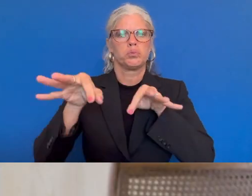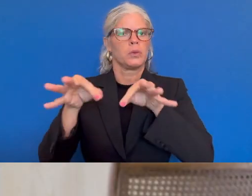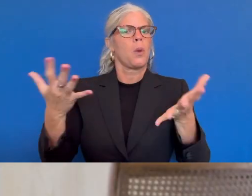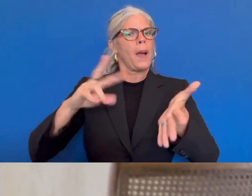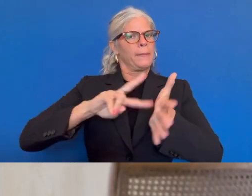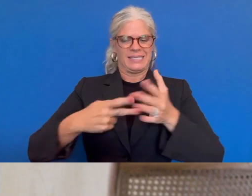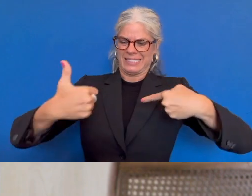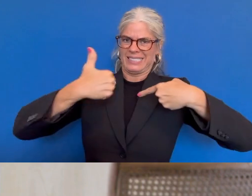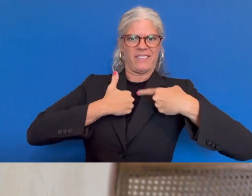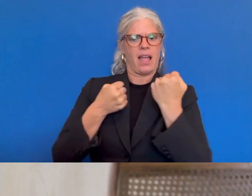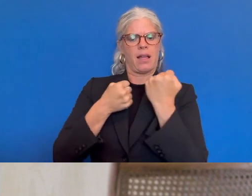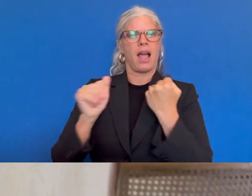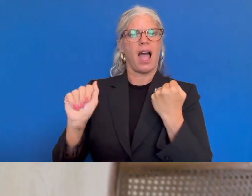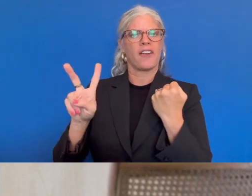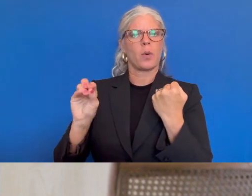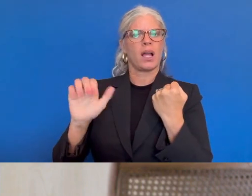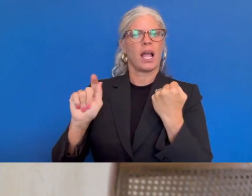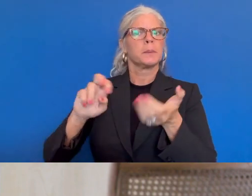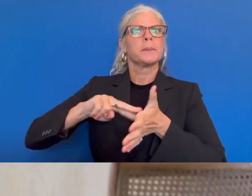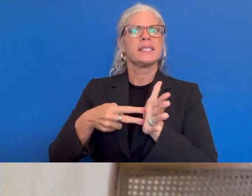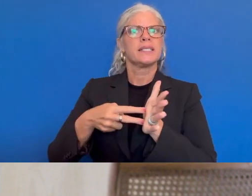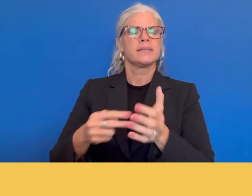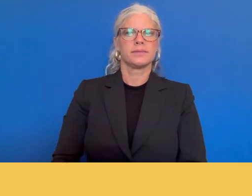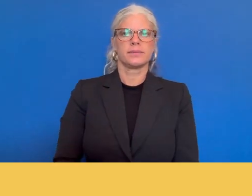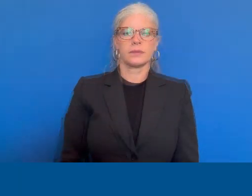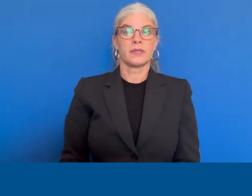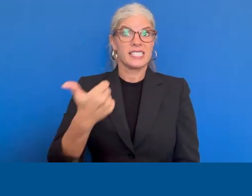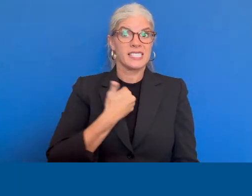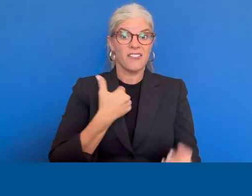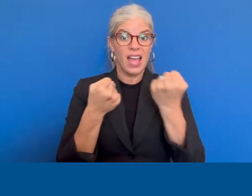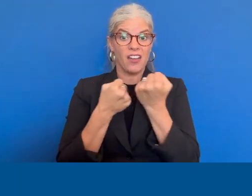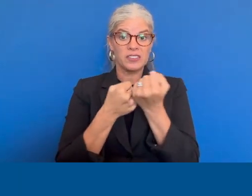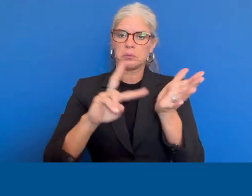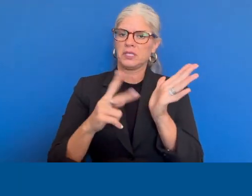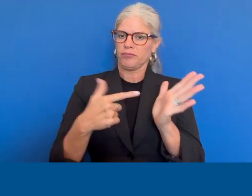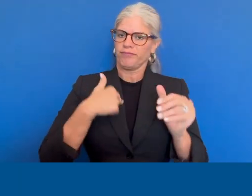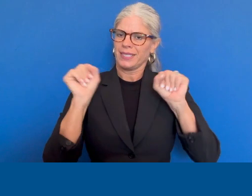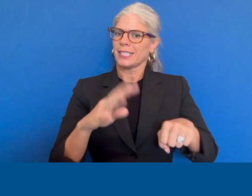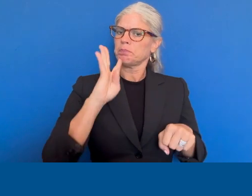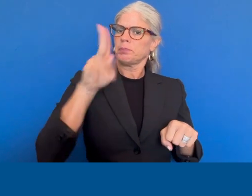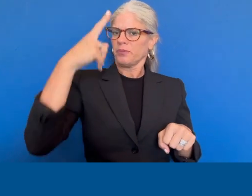let me briefly define what it means to be a self-advocate. Self-advocacy is the ability to speak up for yourself